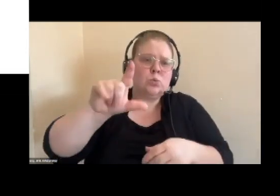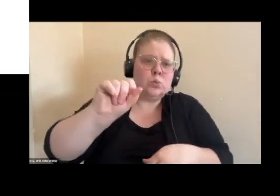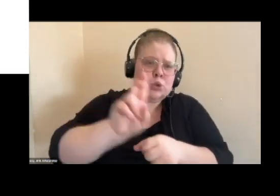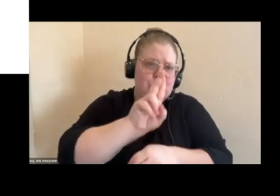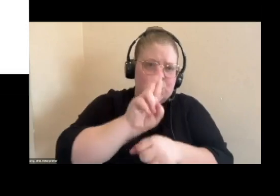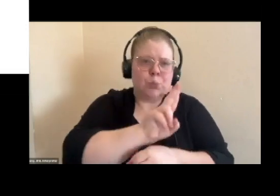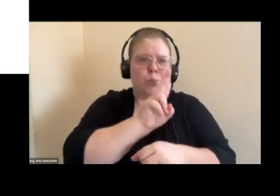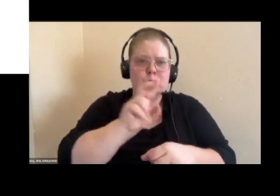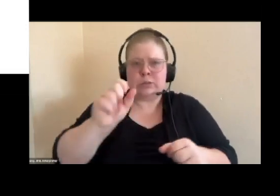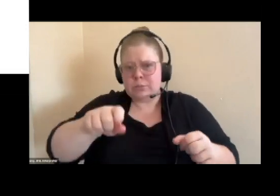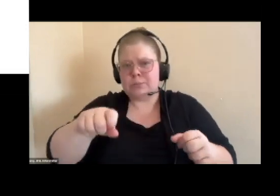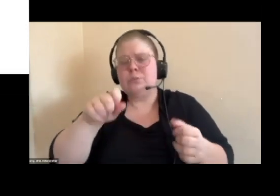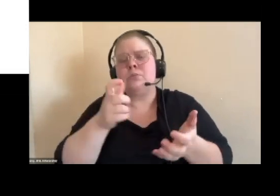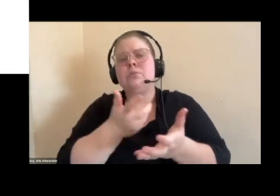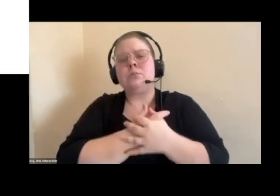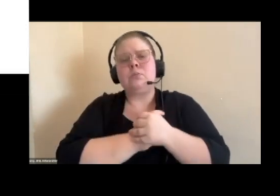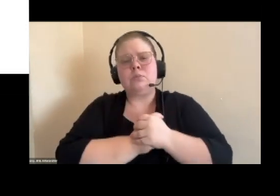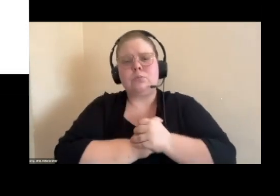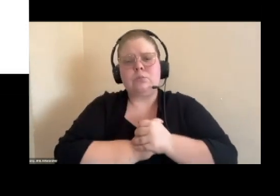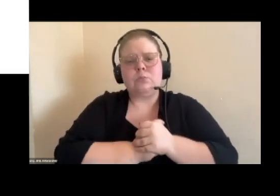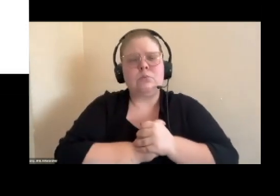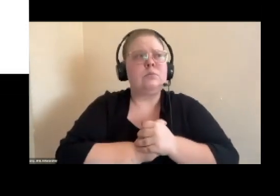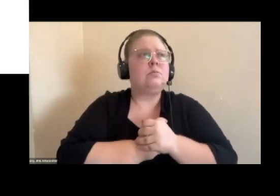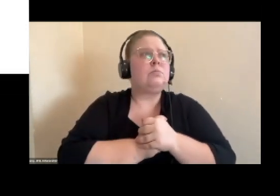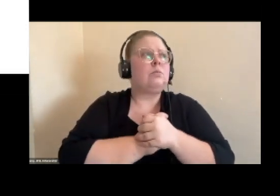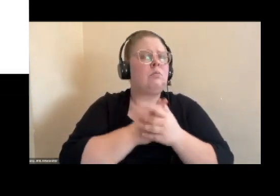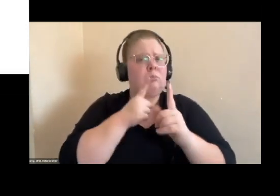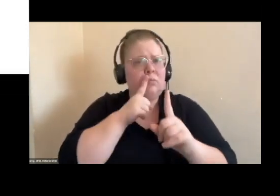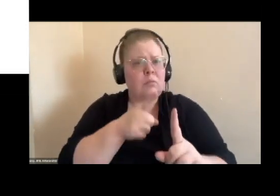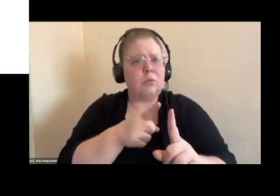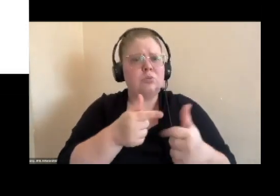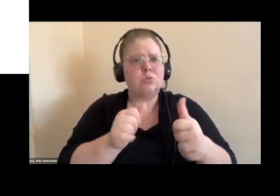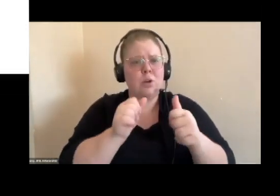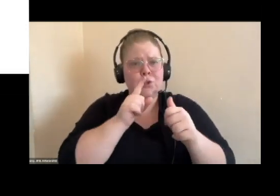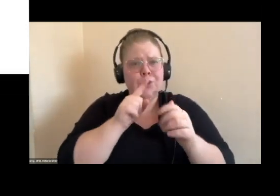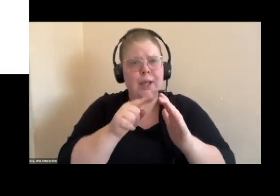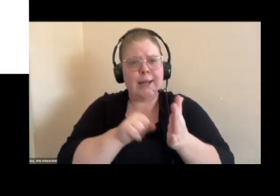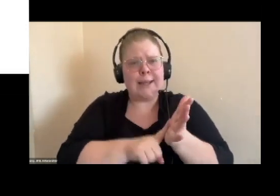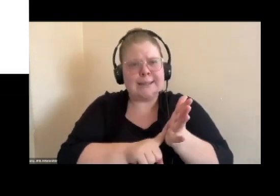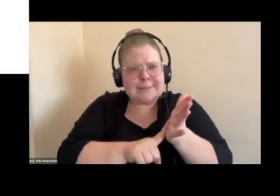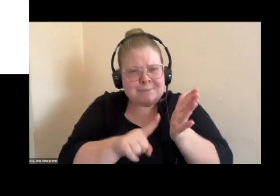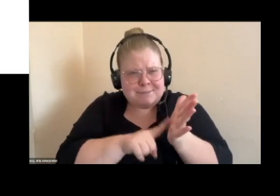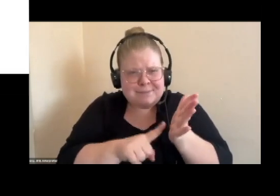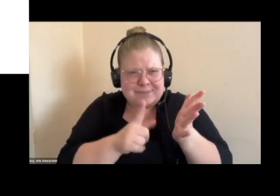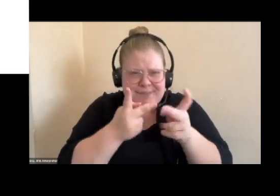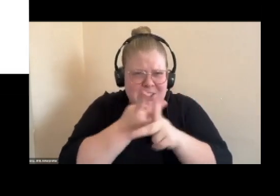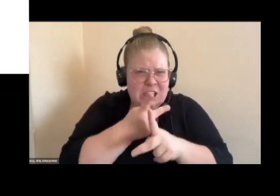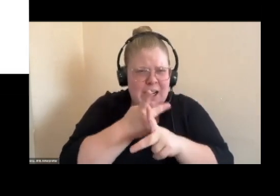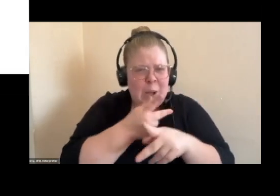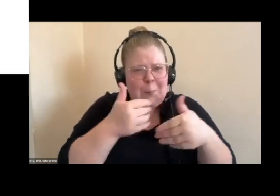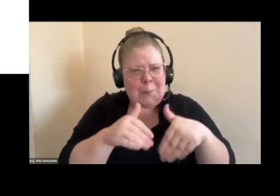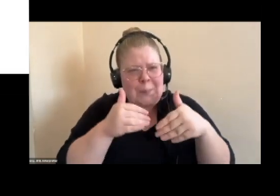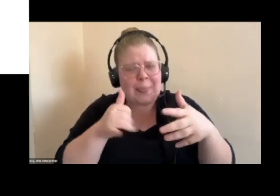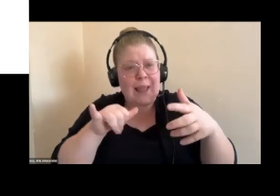really help us dig a little bit deeper into such a heavy topic.